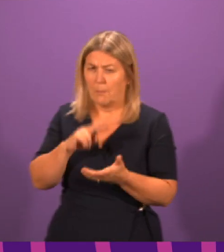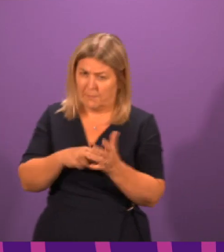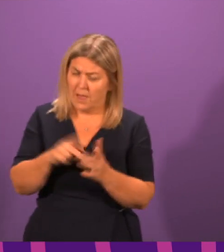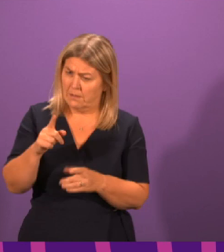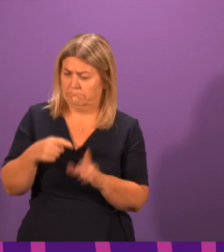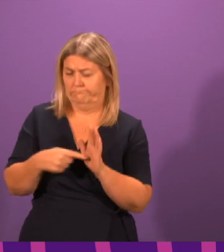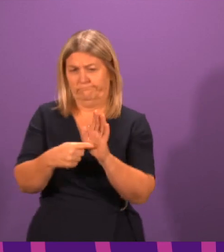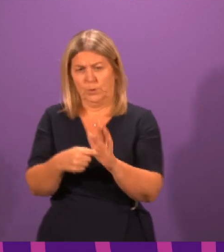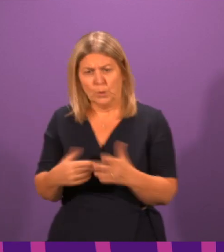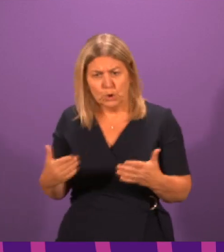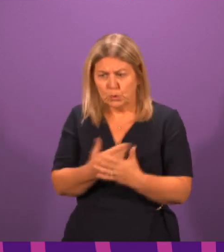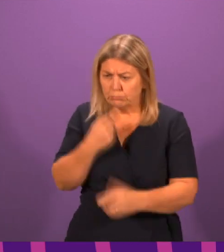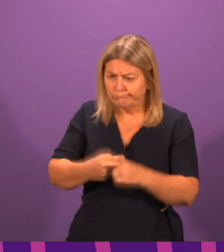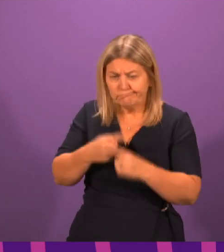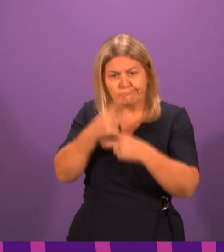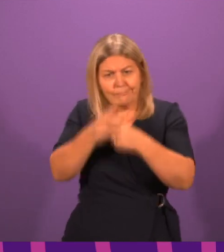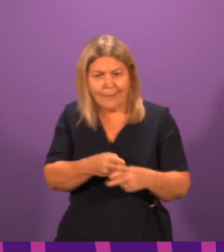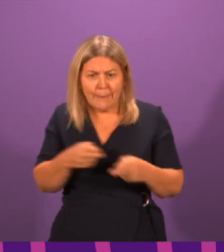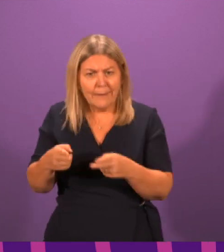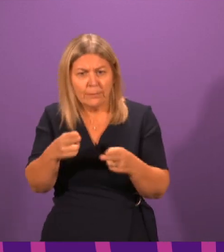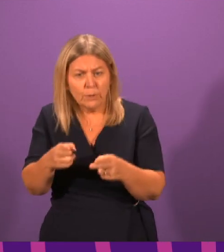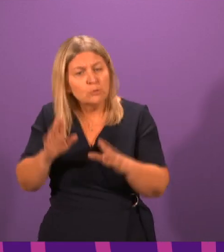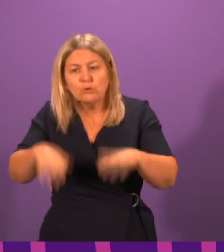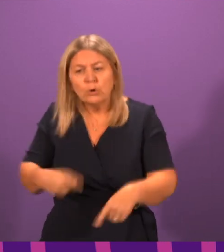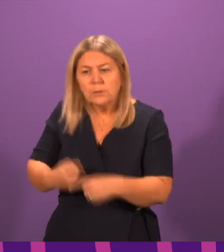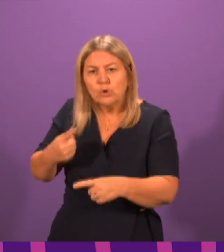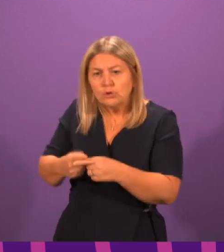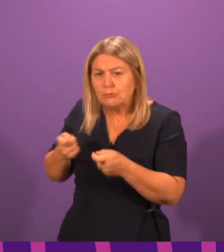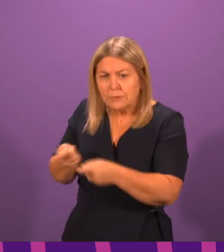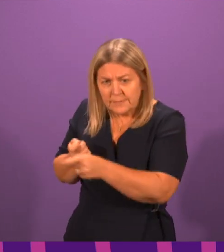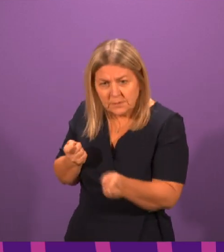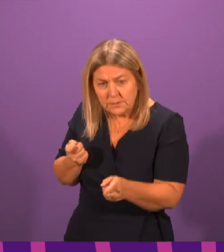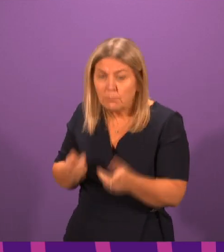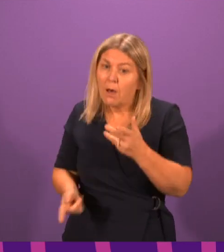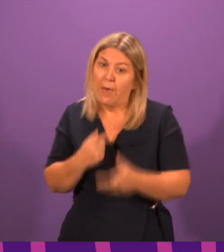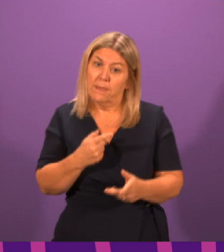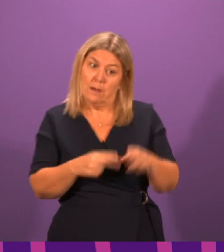encourages people who might not require emergency treatment to seek a clinical assessment by phone